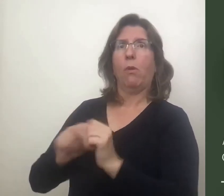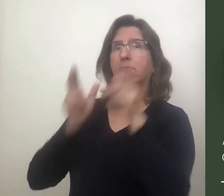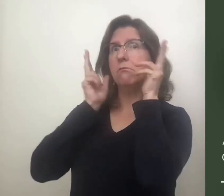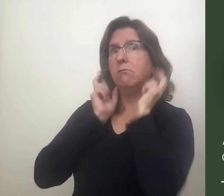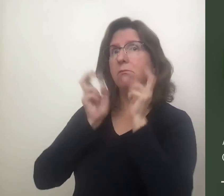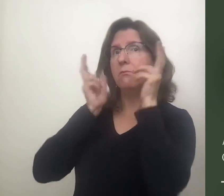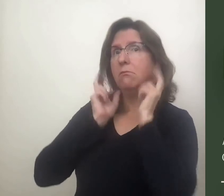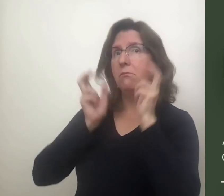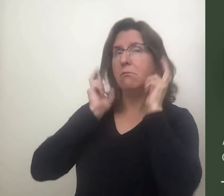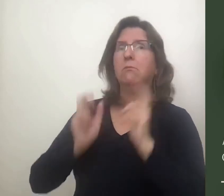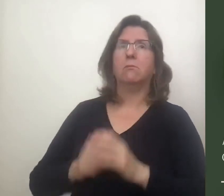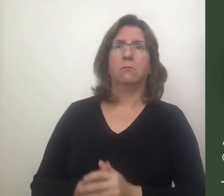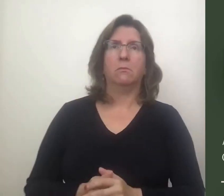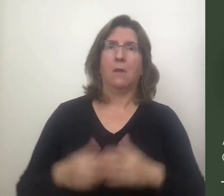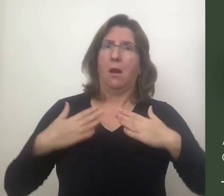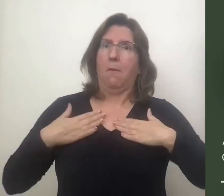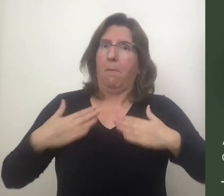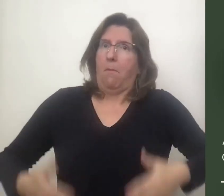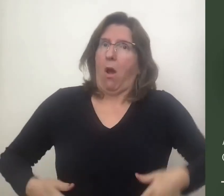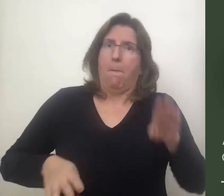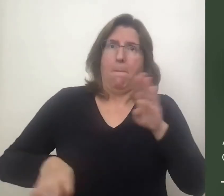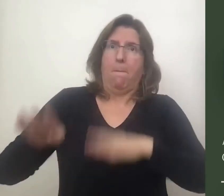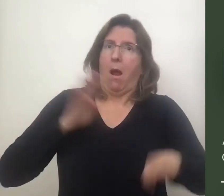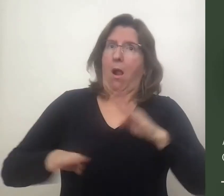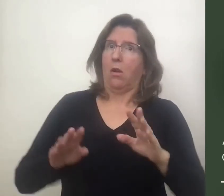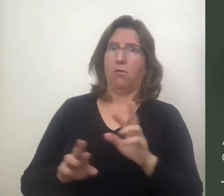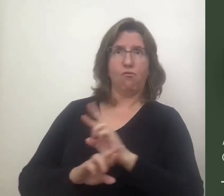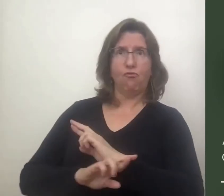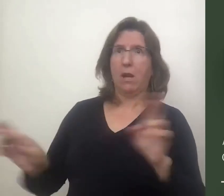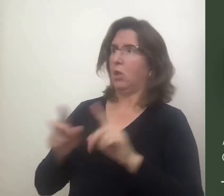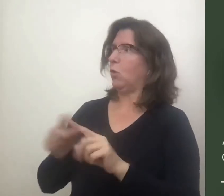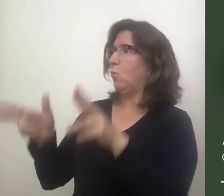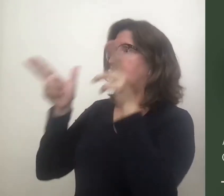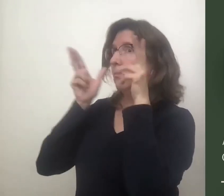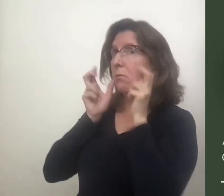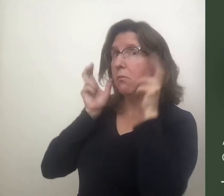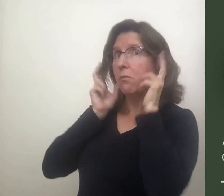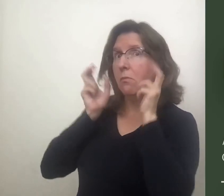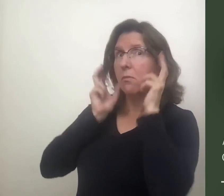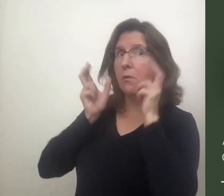The human body is biologically designed to hear.